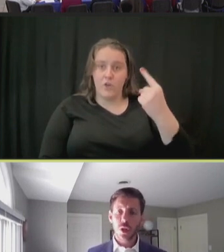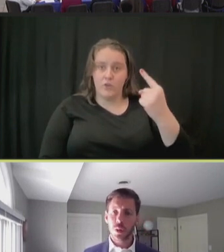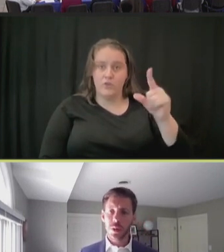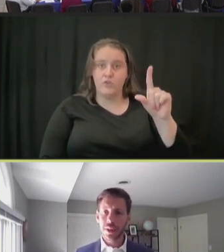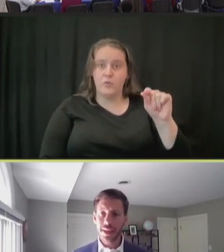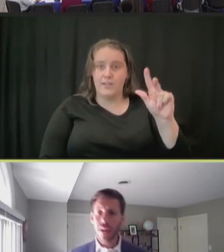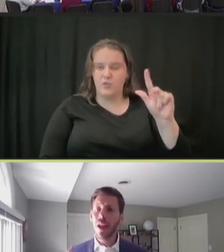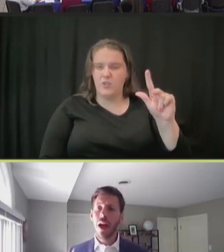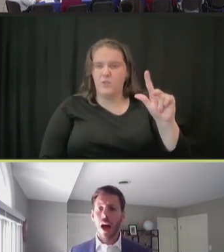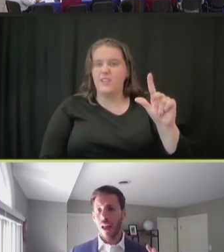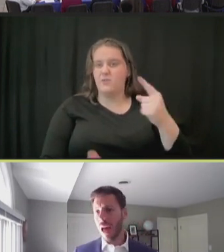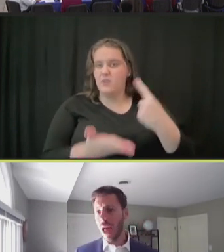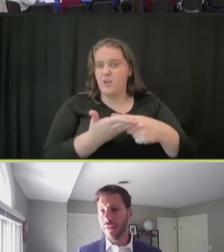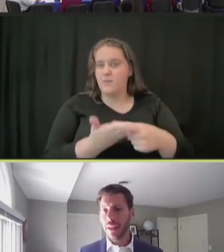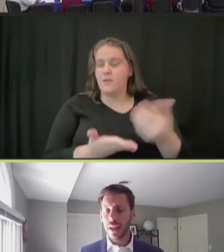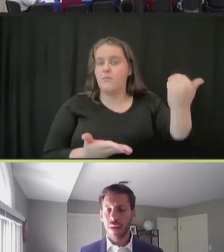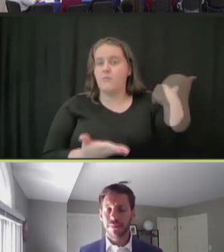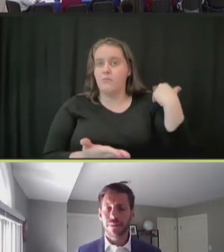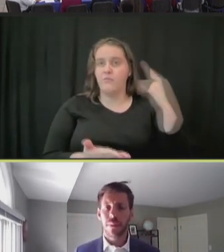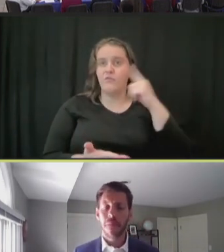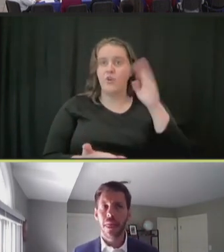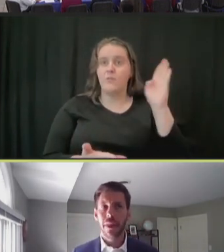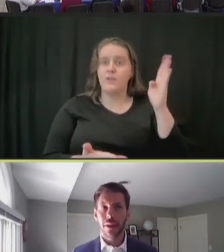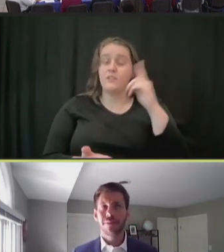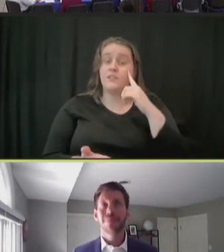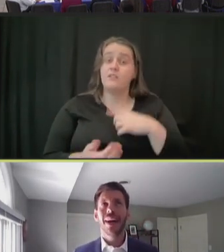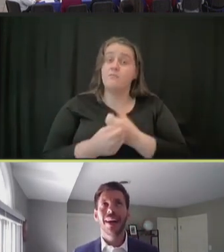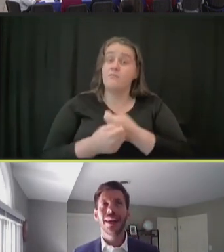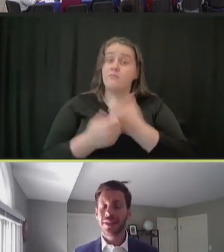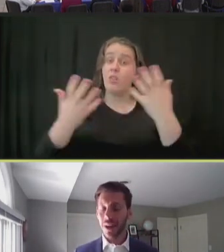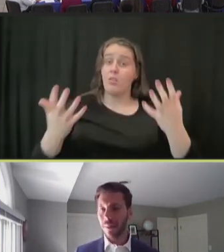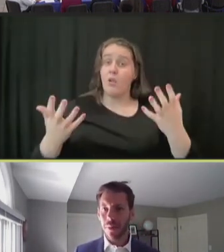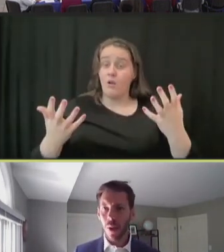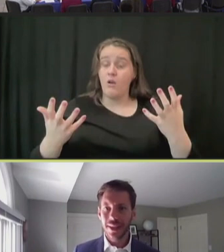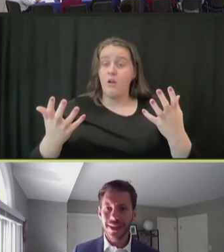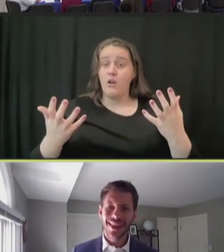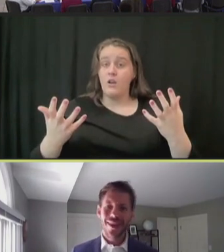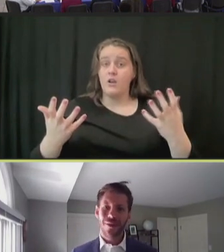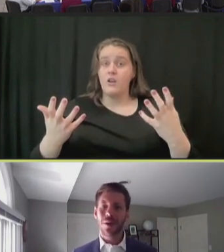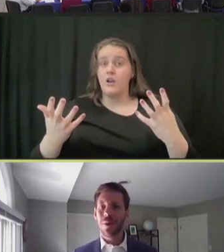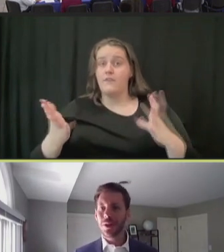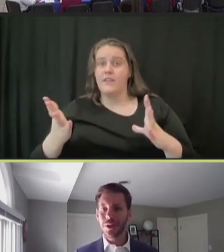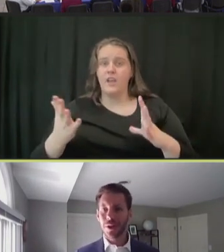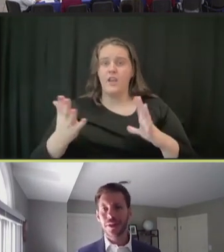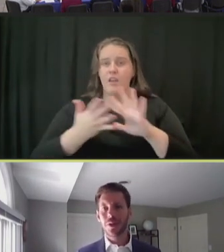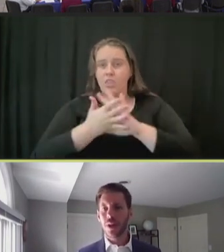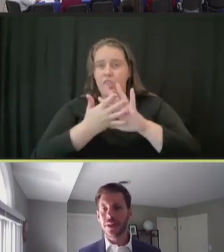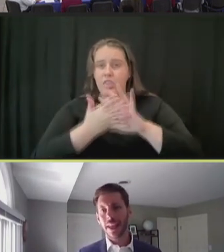So, as you can tell, a lot of the stumbling points for commercial insurance, the ones that